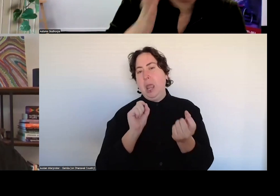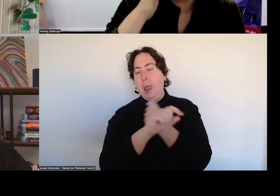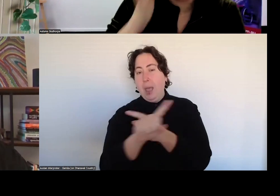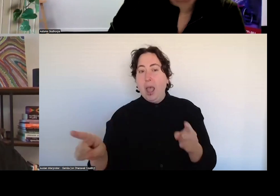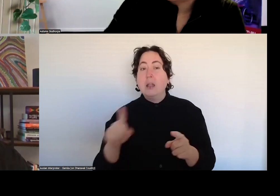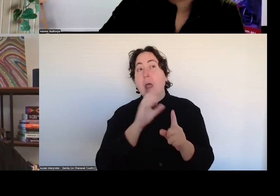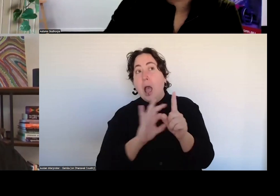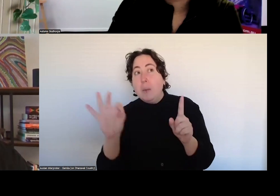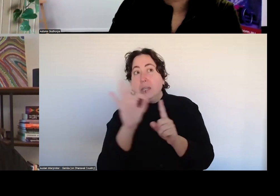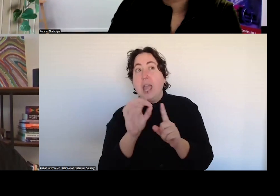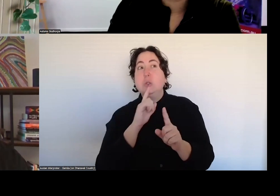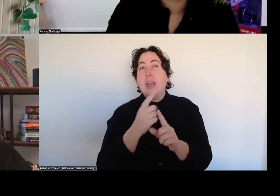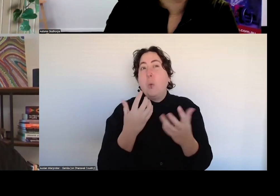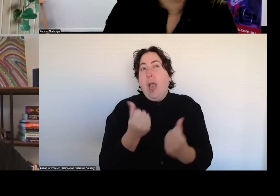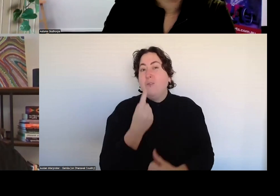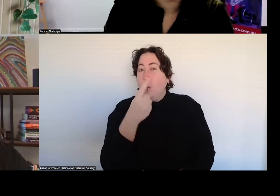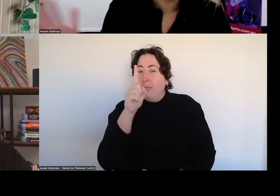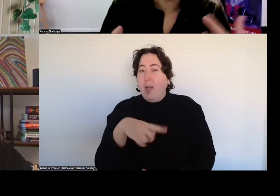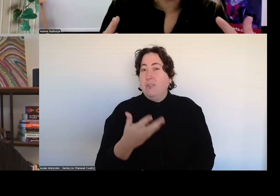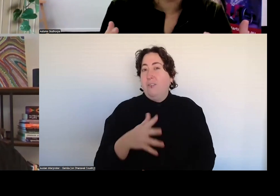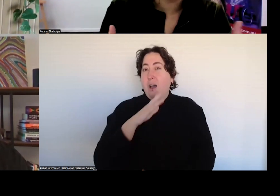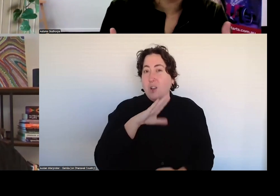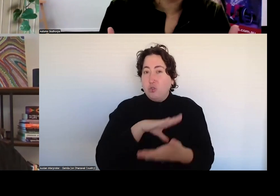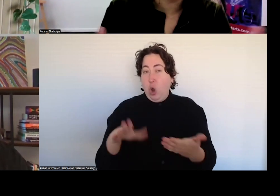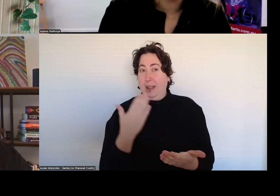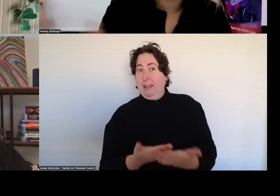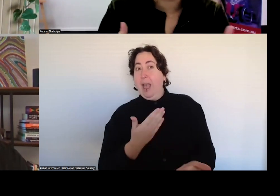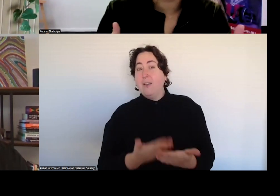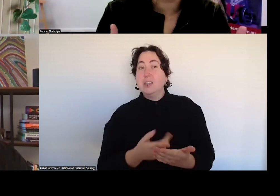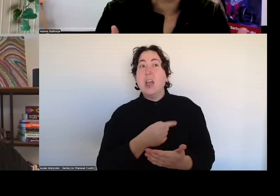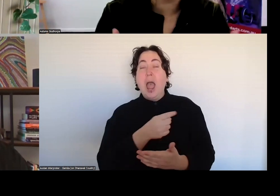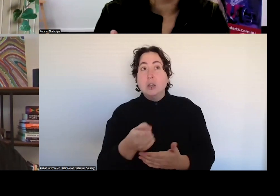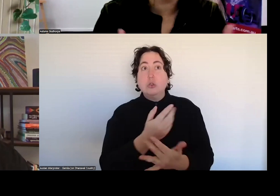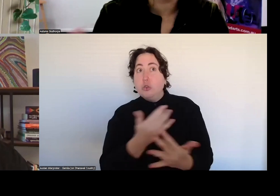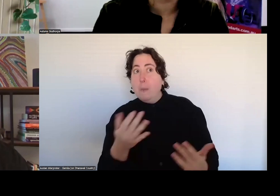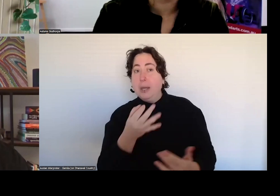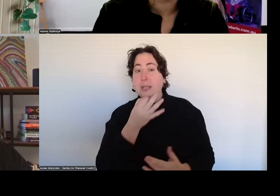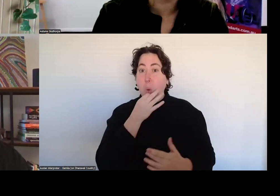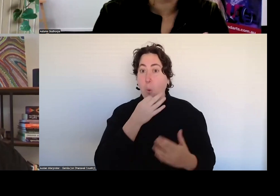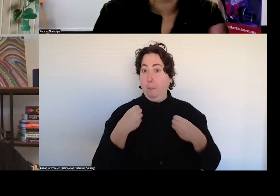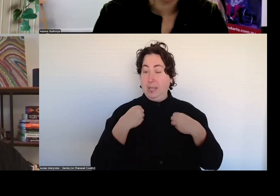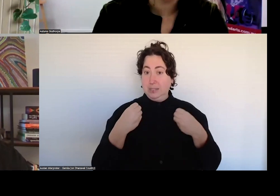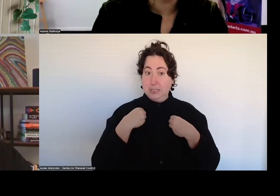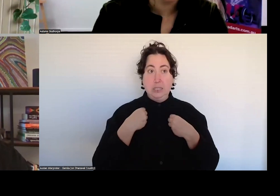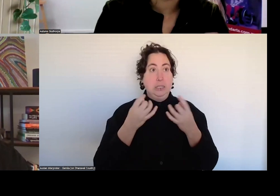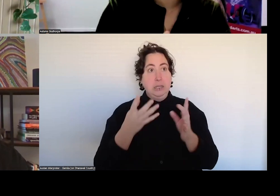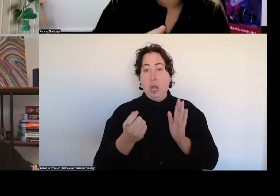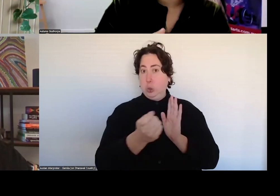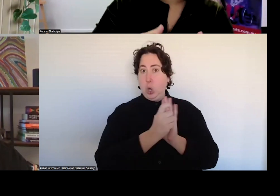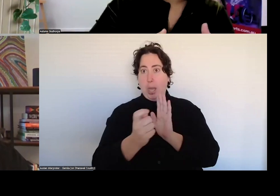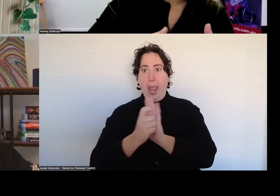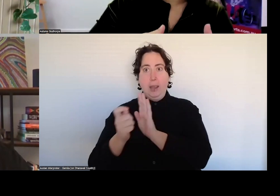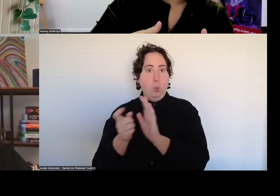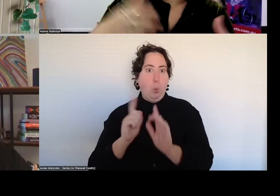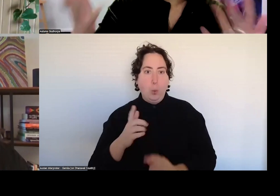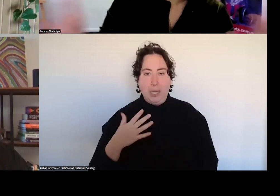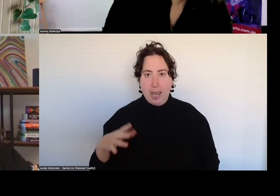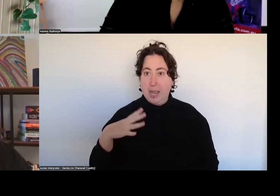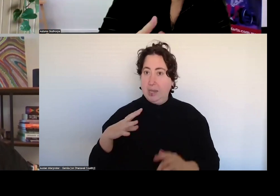$1500 to go. And all of these small businesses started donating the remaining amount. In one